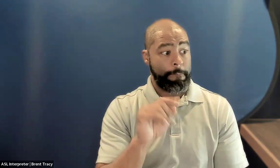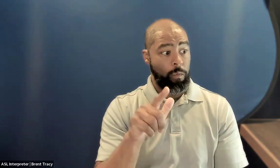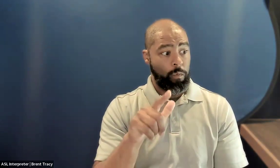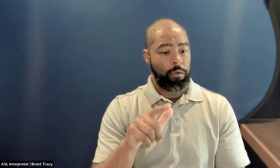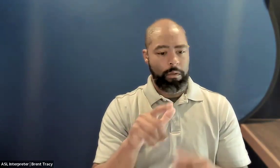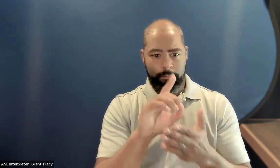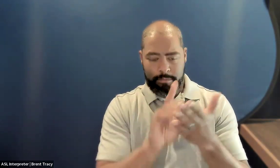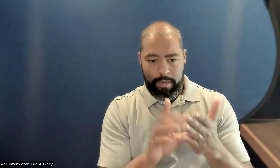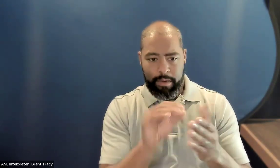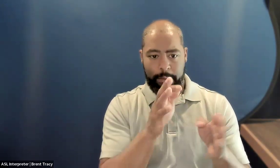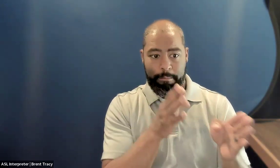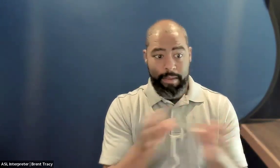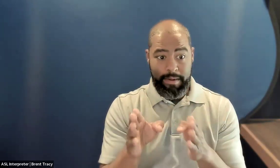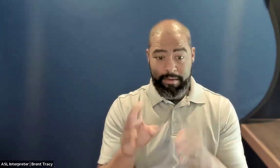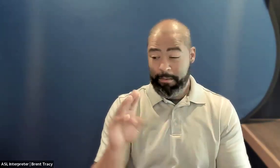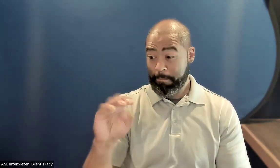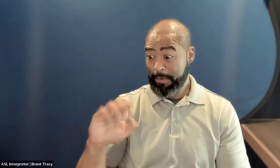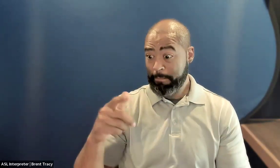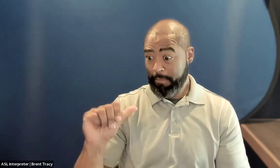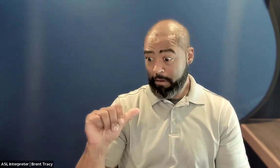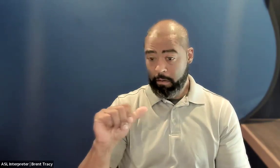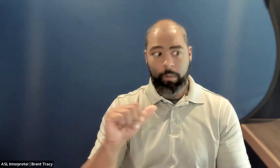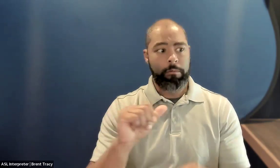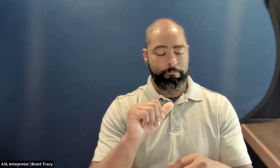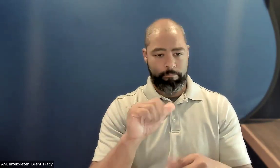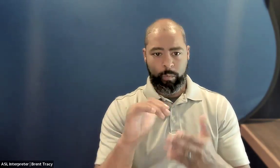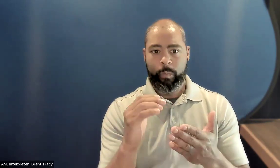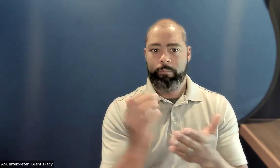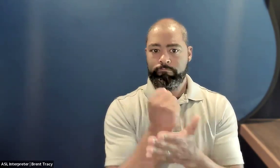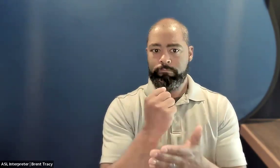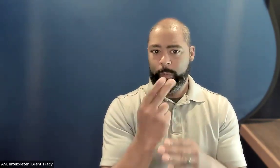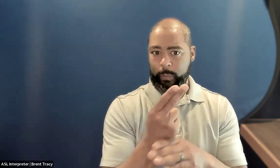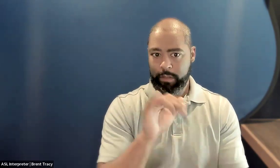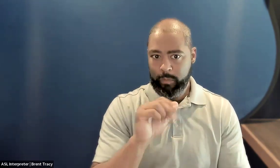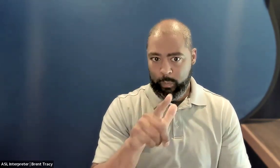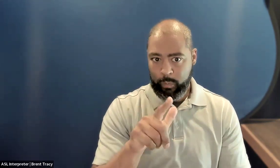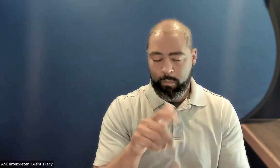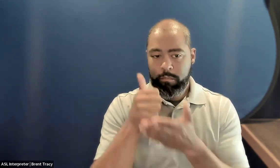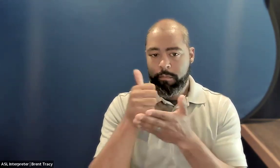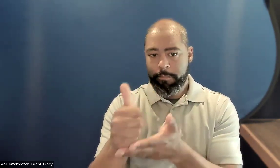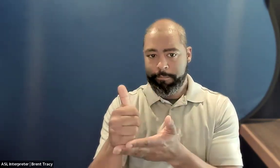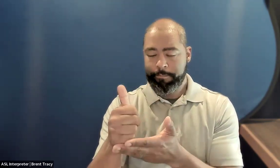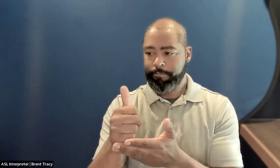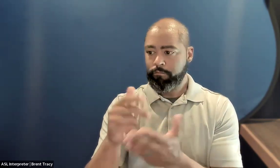MEEPA can use to support their programs as well as administering grant programs.